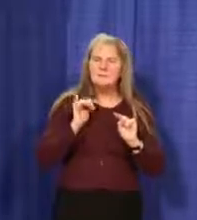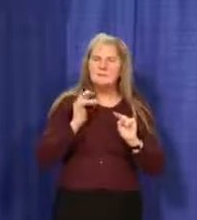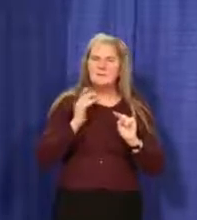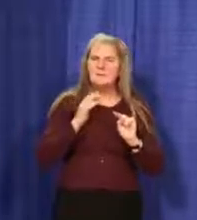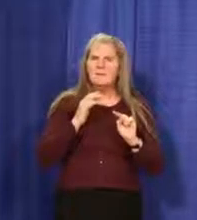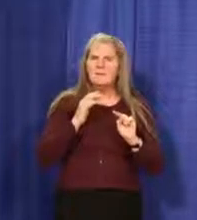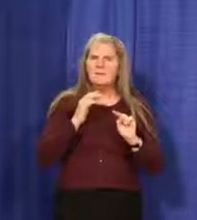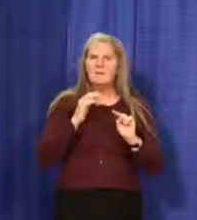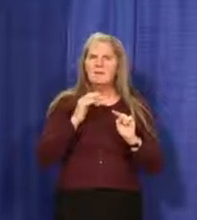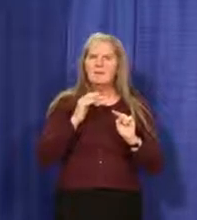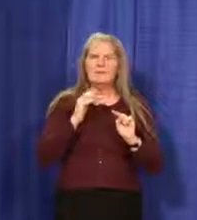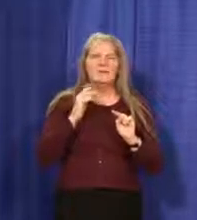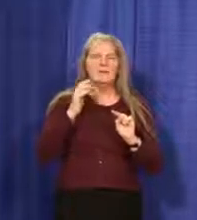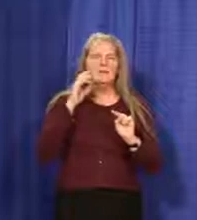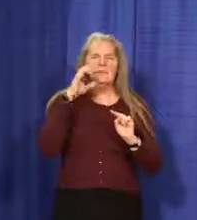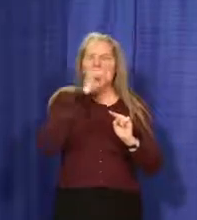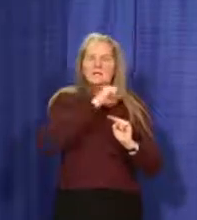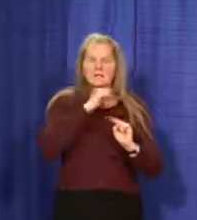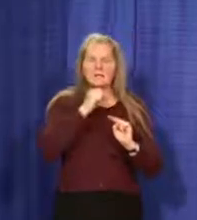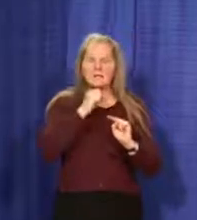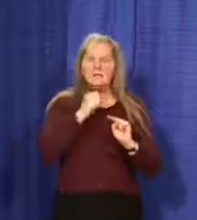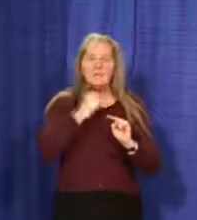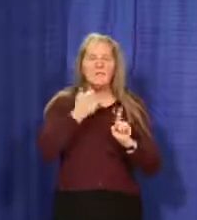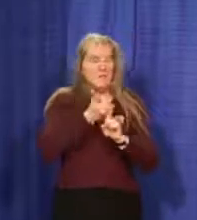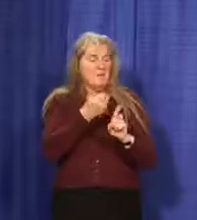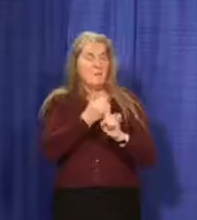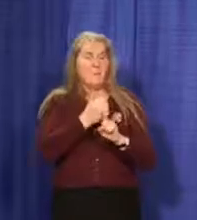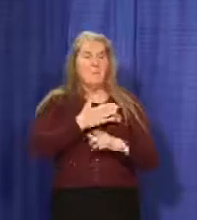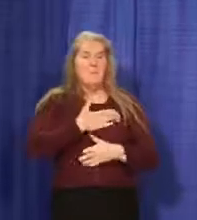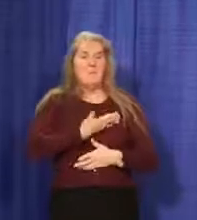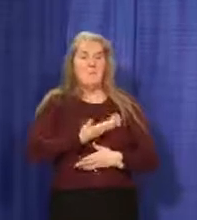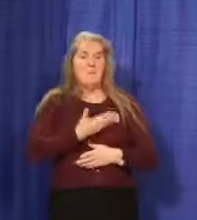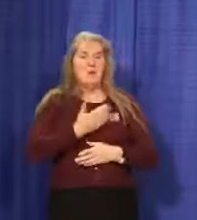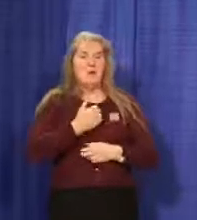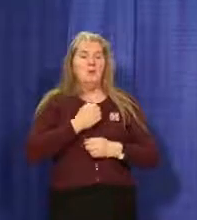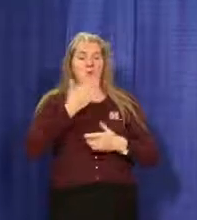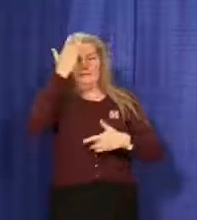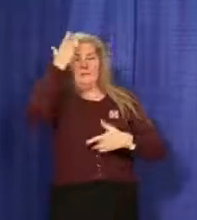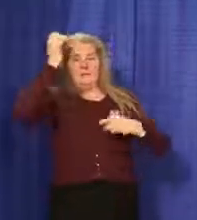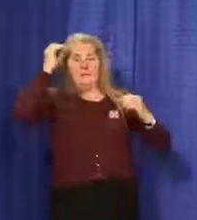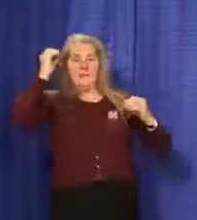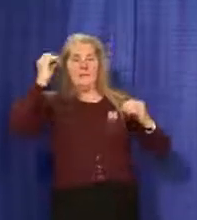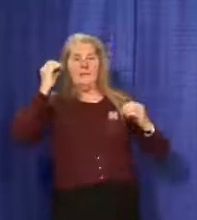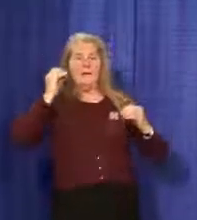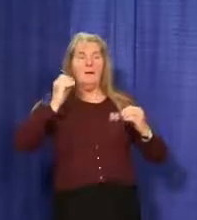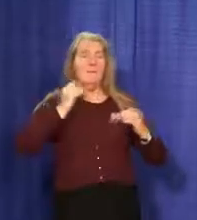otherwise missed introduction. People must either declare